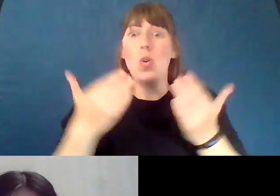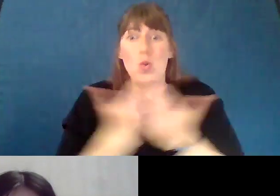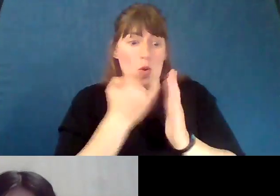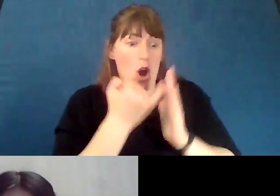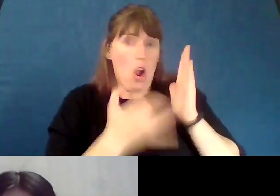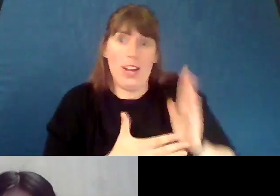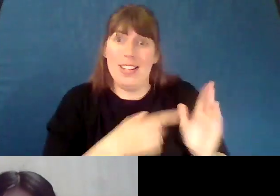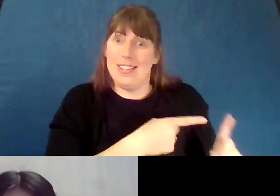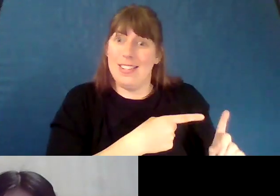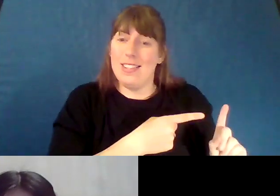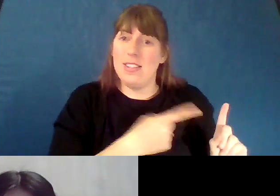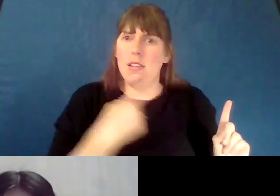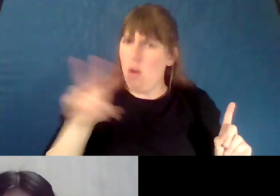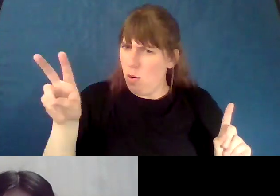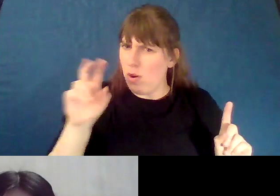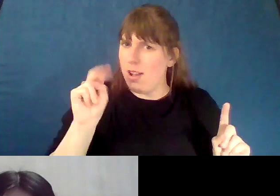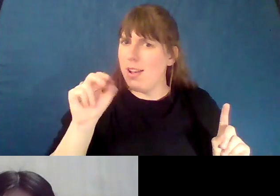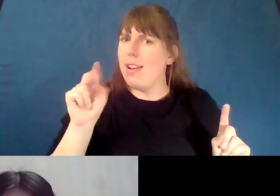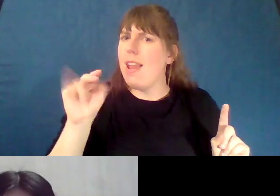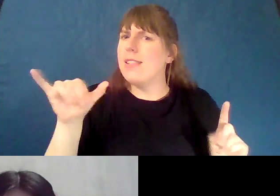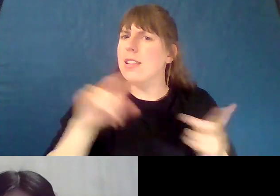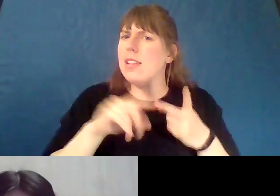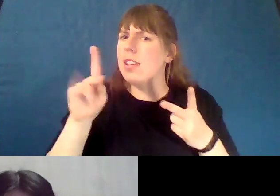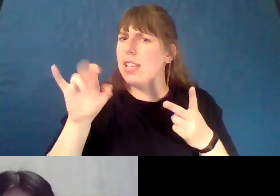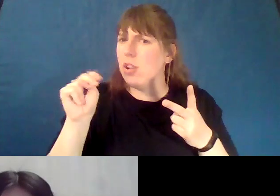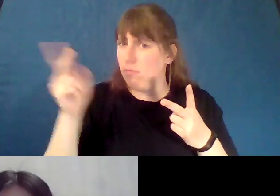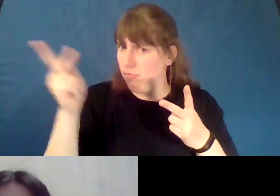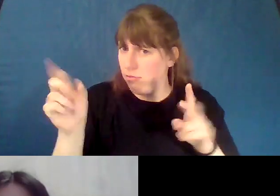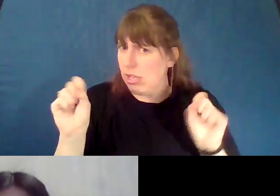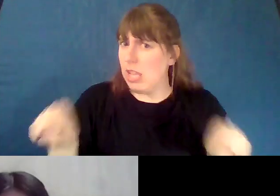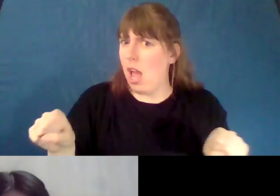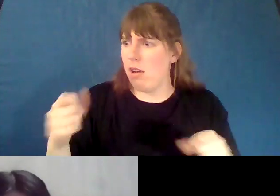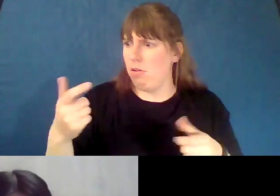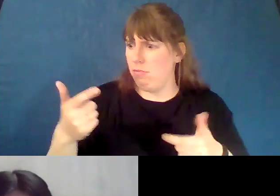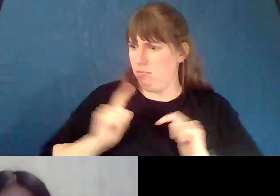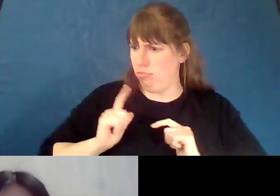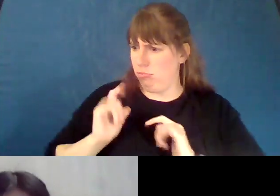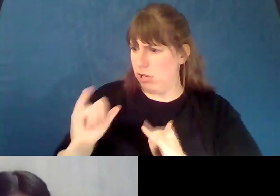well, if Nancy and Kiran can do this in a gallery space, like why can't we do it?